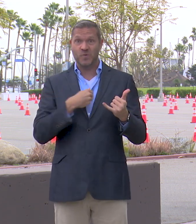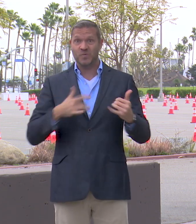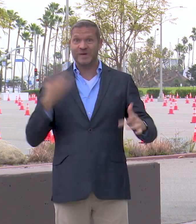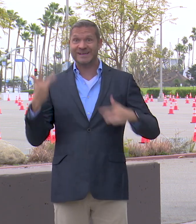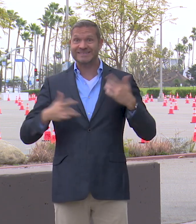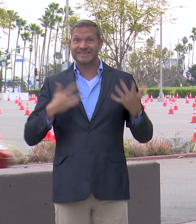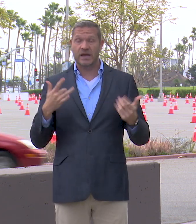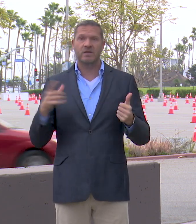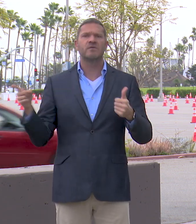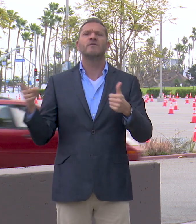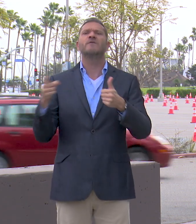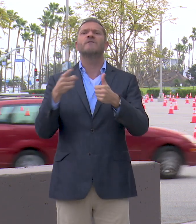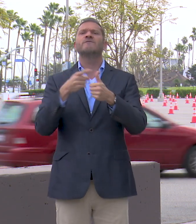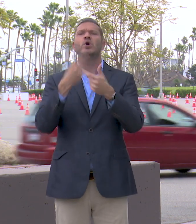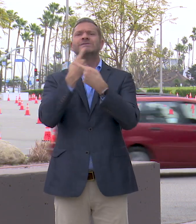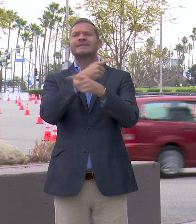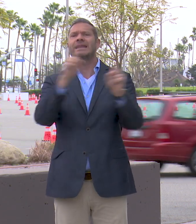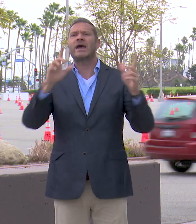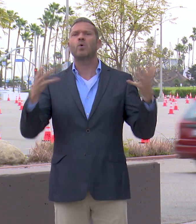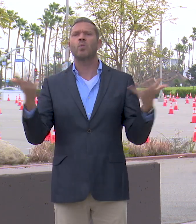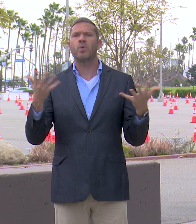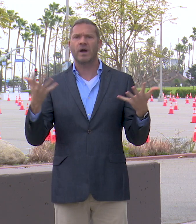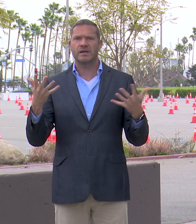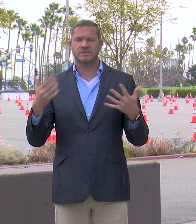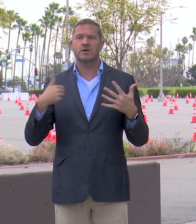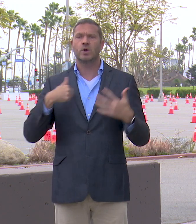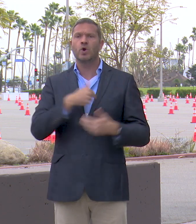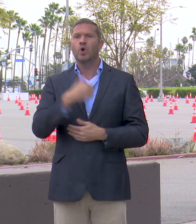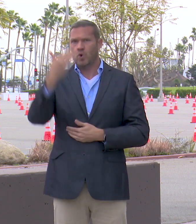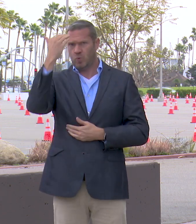The first is we know what, we know what our priorities are with the groups.